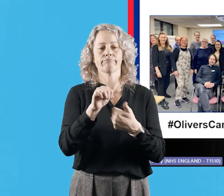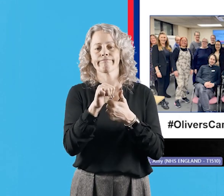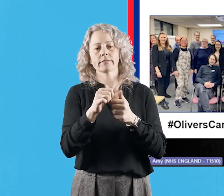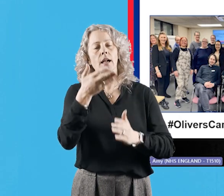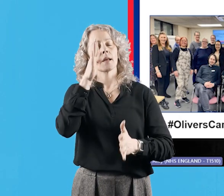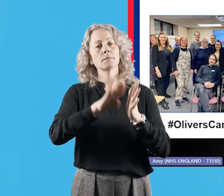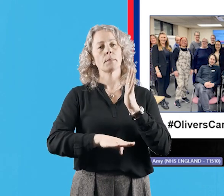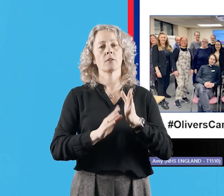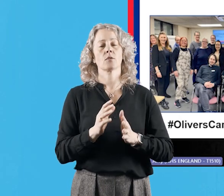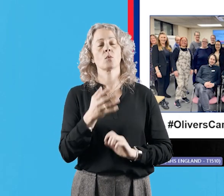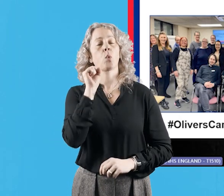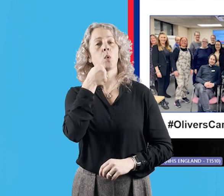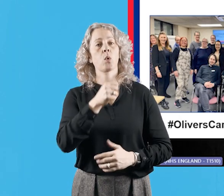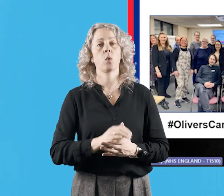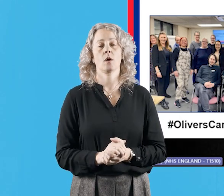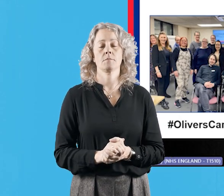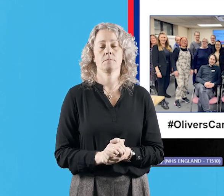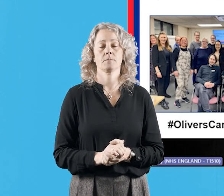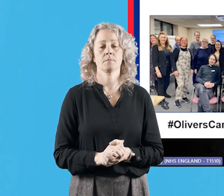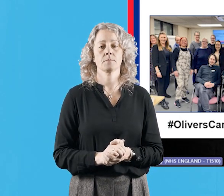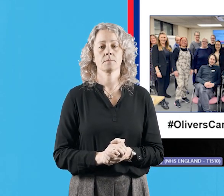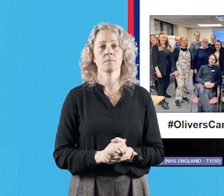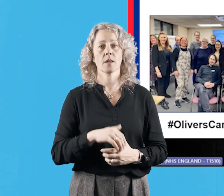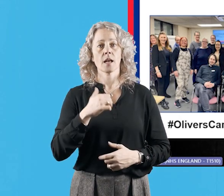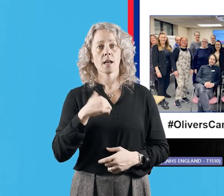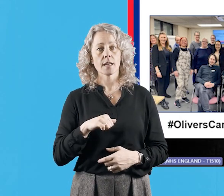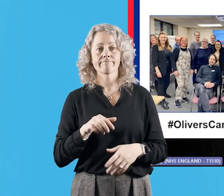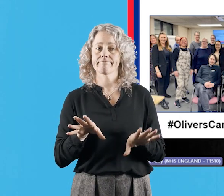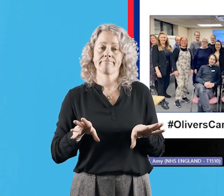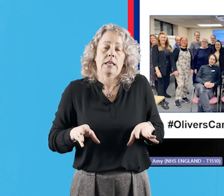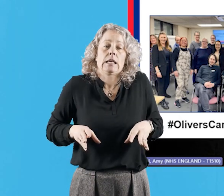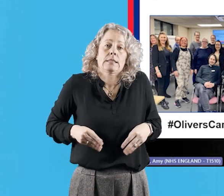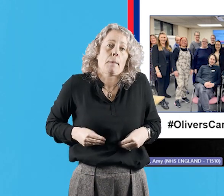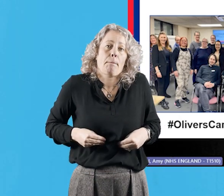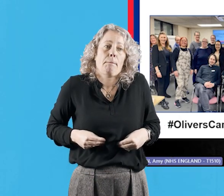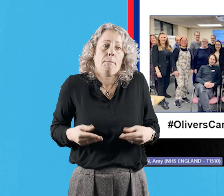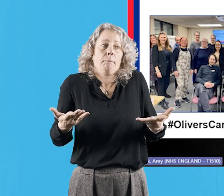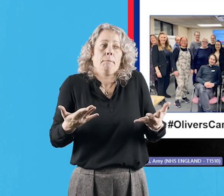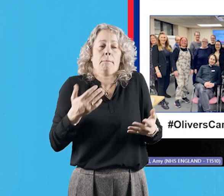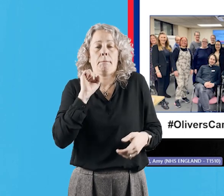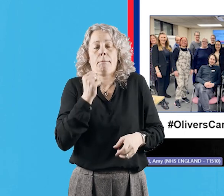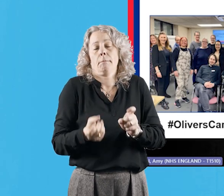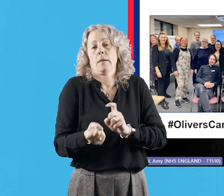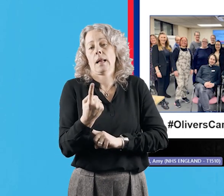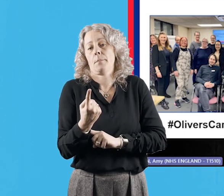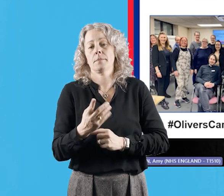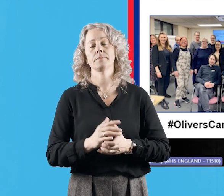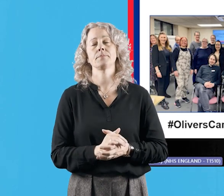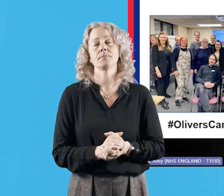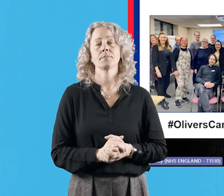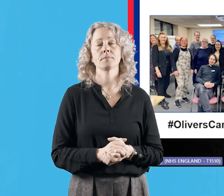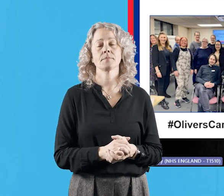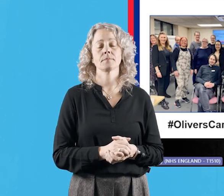much better experiences for people. So we need to do that and we need to just accept that the that's kind of the journey